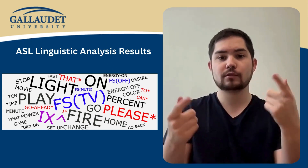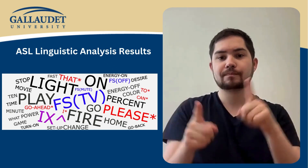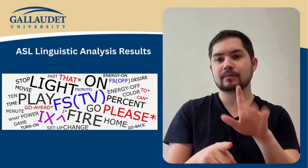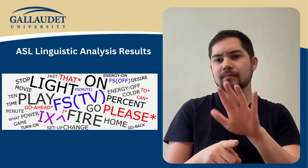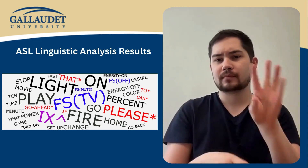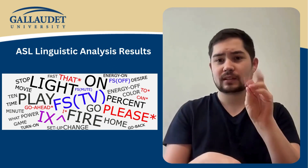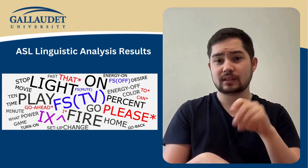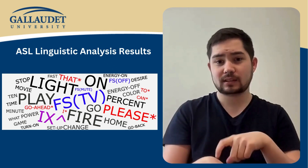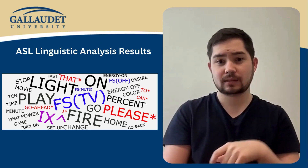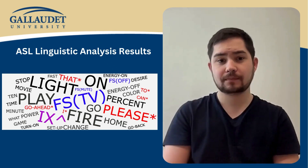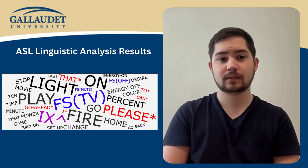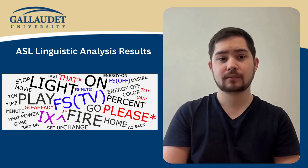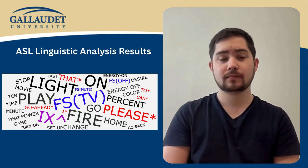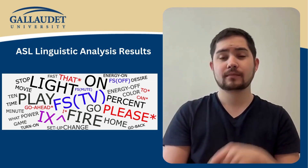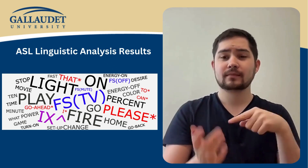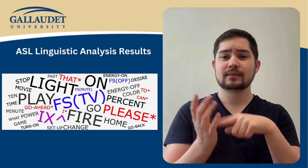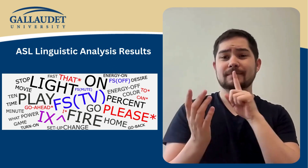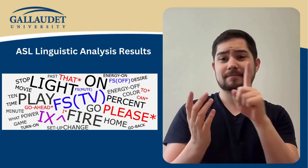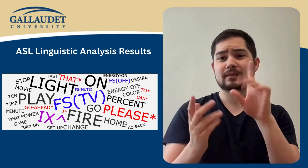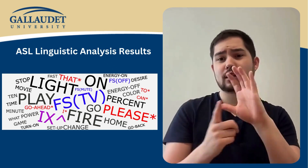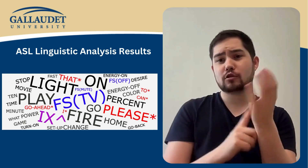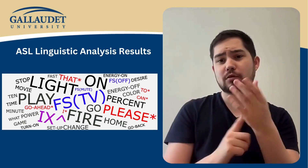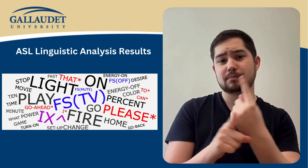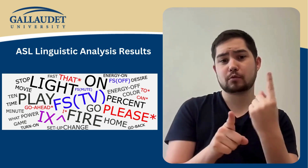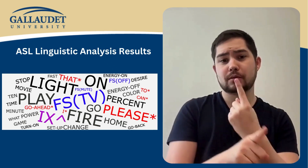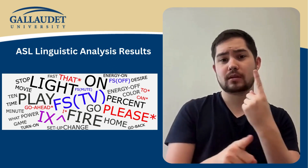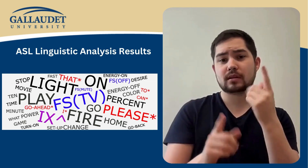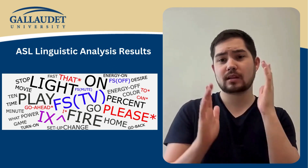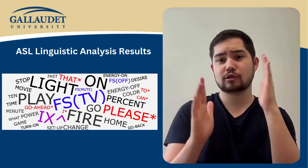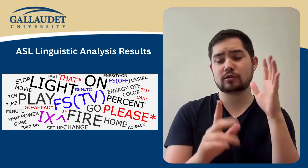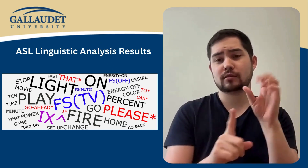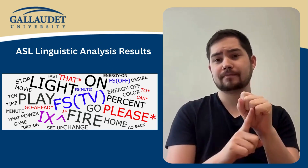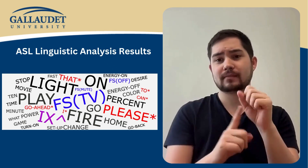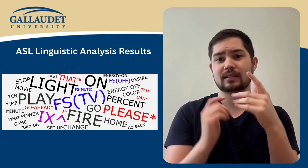This is a culturally appropriate attention-getting technique within the deaf community.